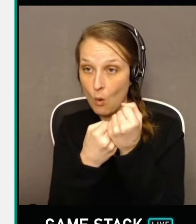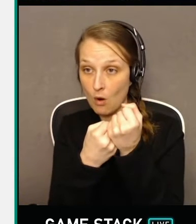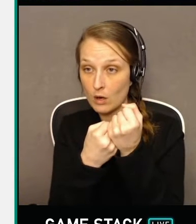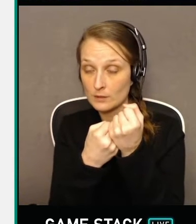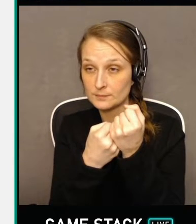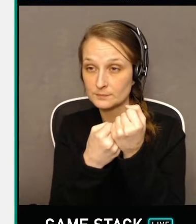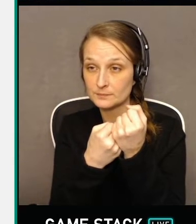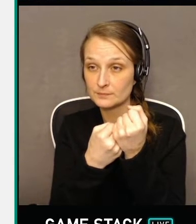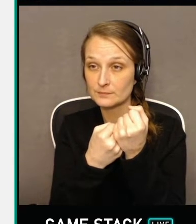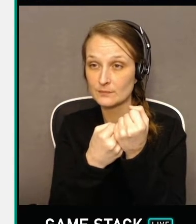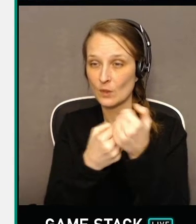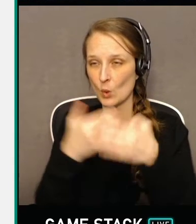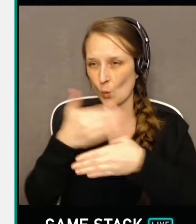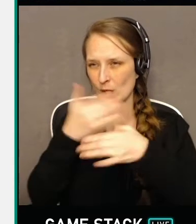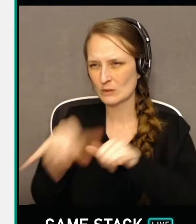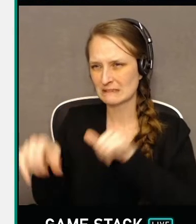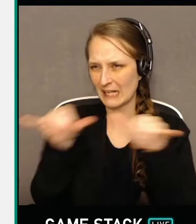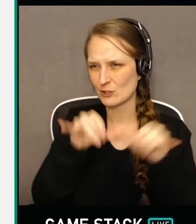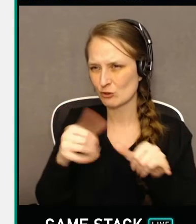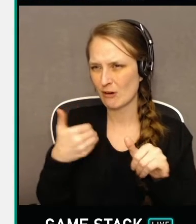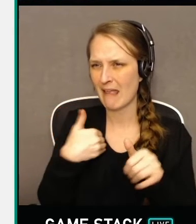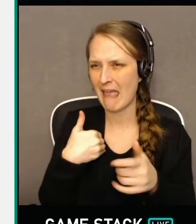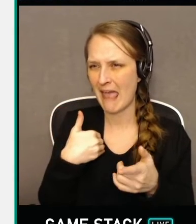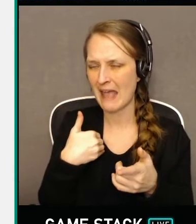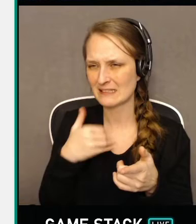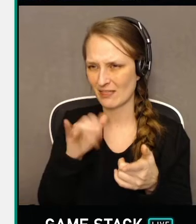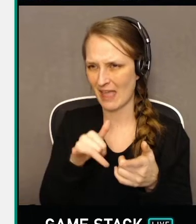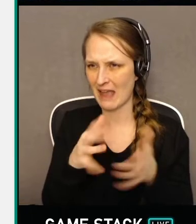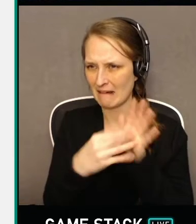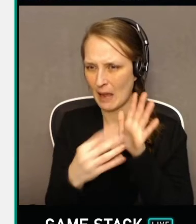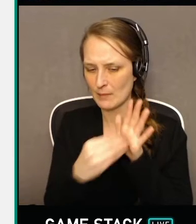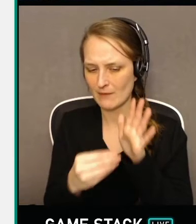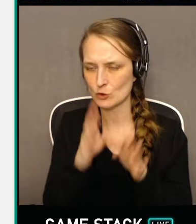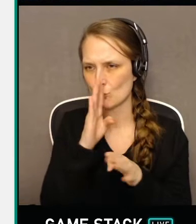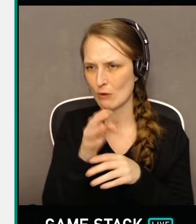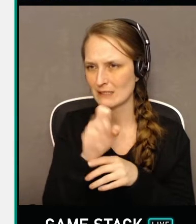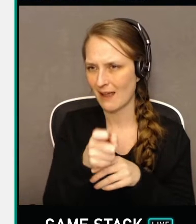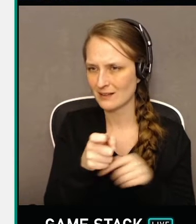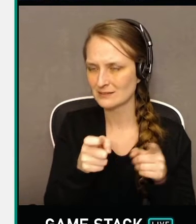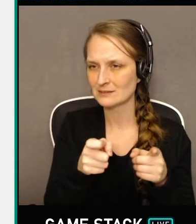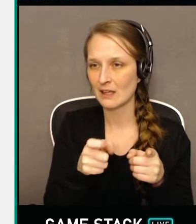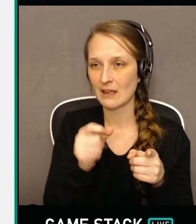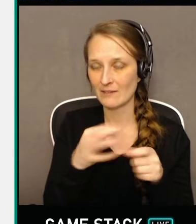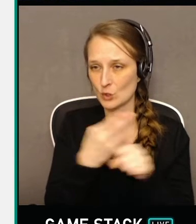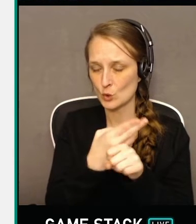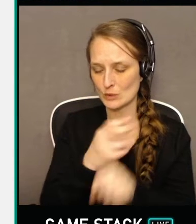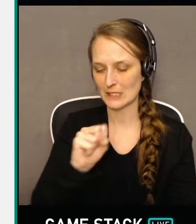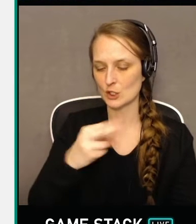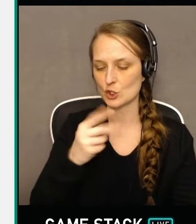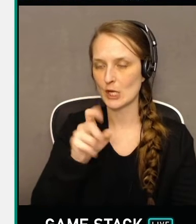The Windows 10 SDK comes with a copy of the DirectX Shader compiler, but if you're using shader Model 66,